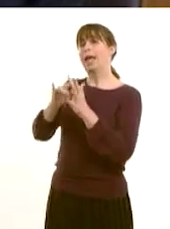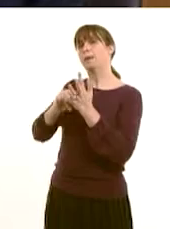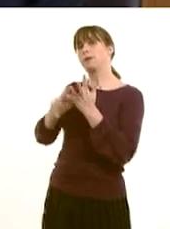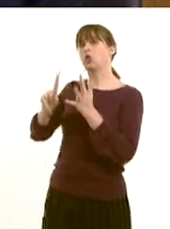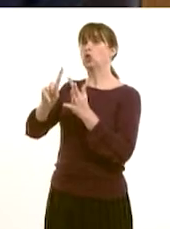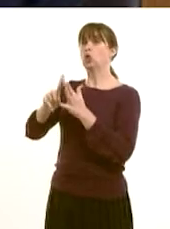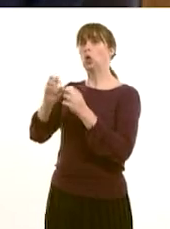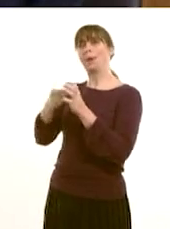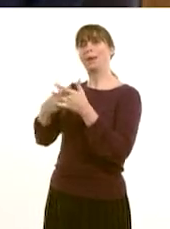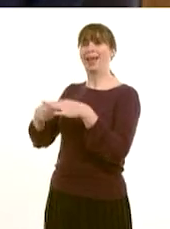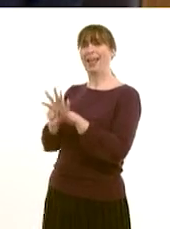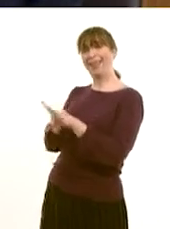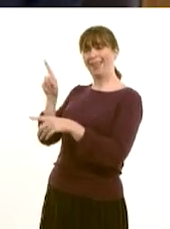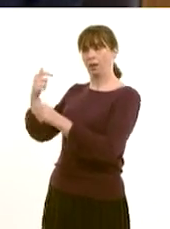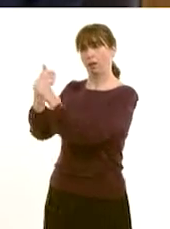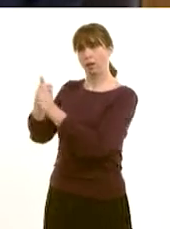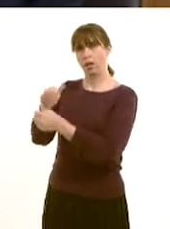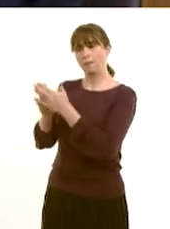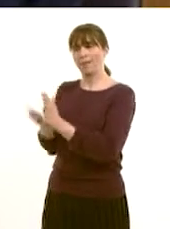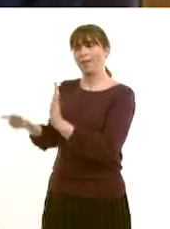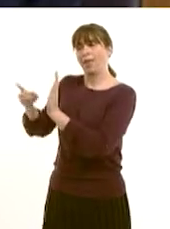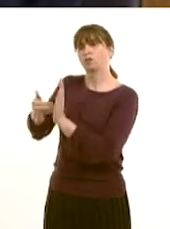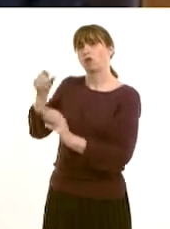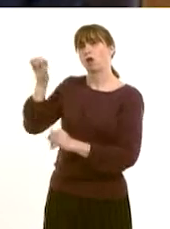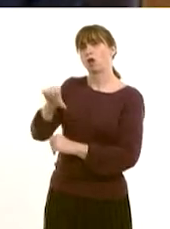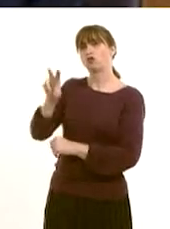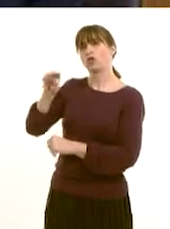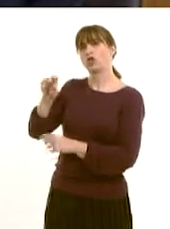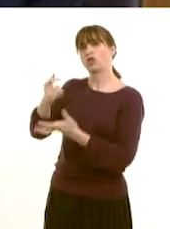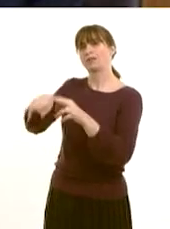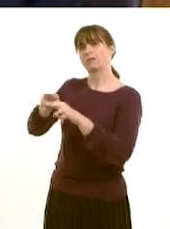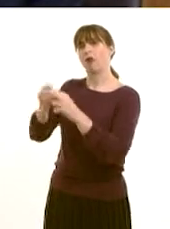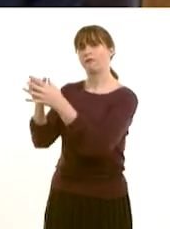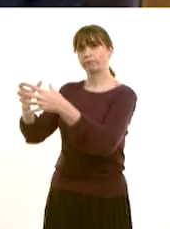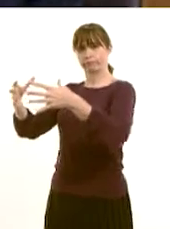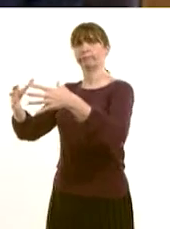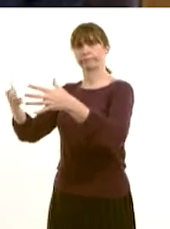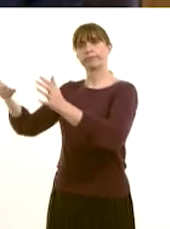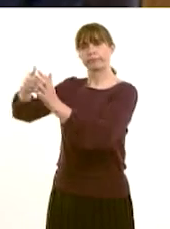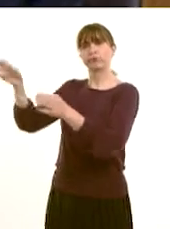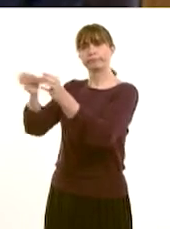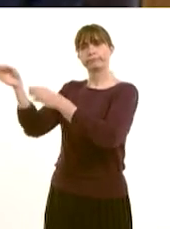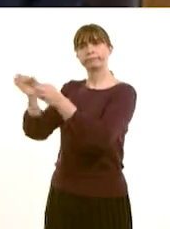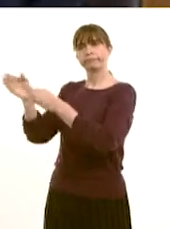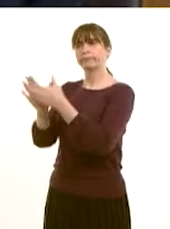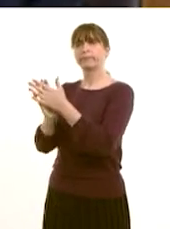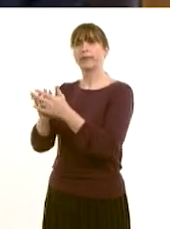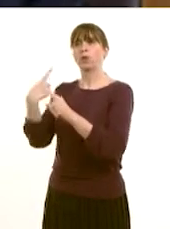and there will be the recruitment of an additional 130 members of staff, who will improve services and reduce waiting times over time.